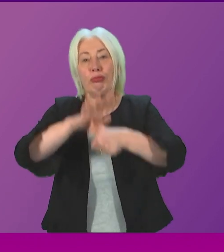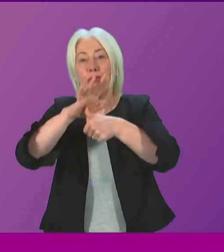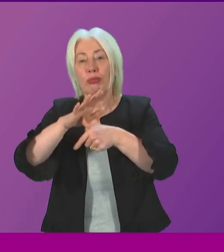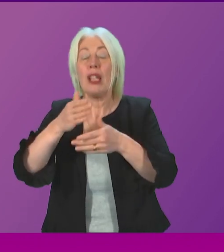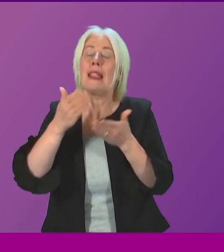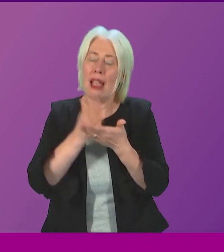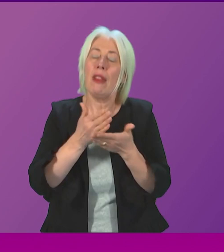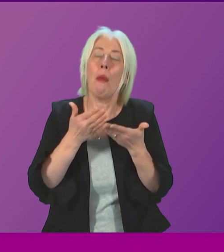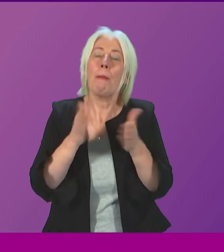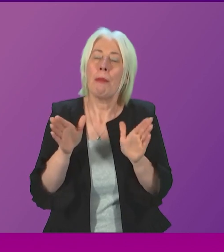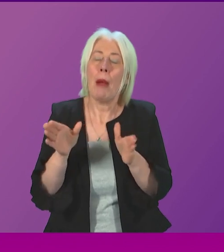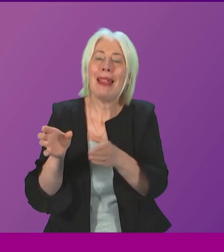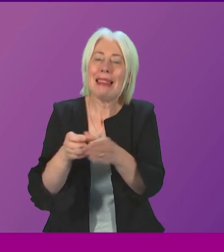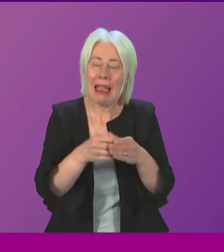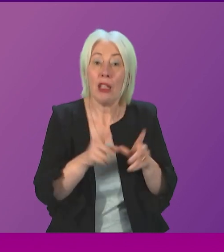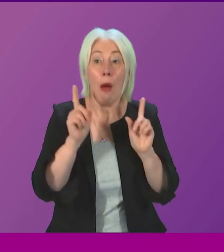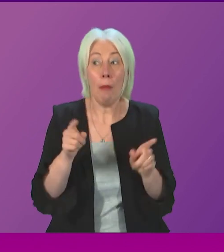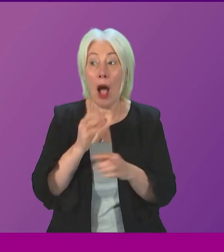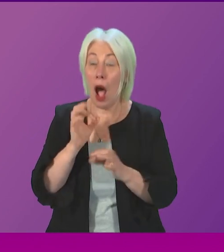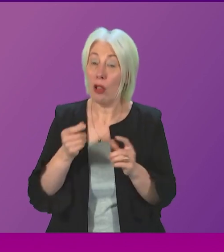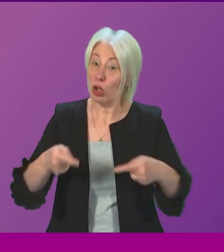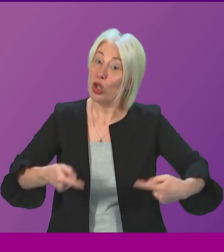the public sector in particular, although I also challenge the private sector in this